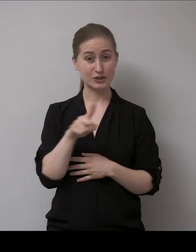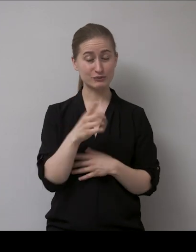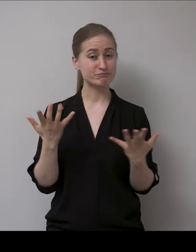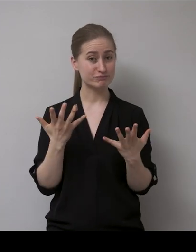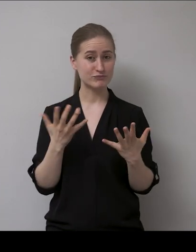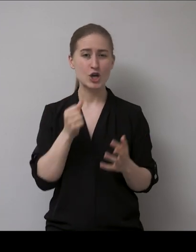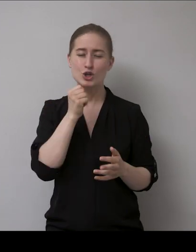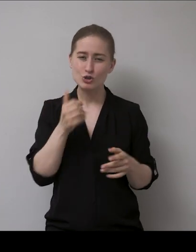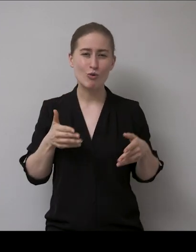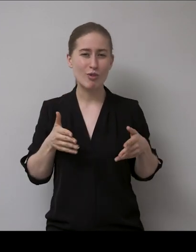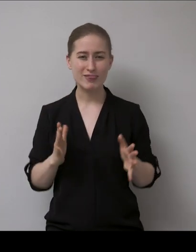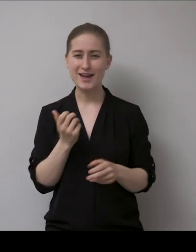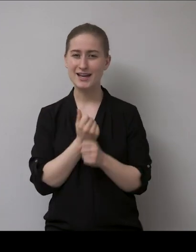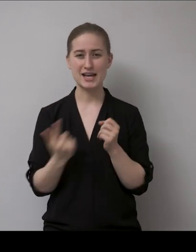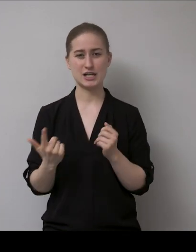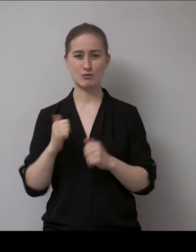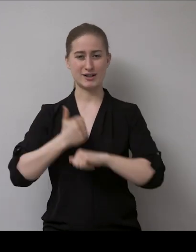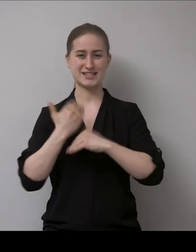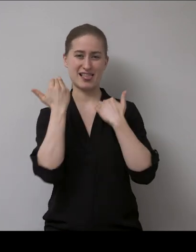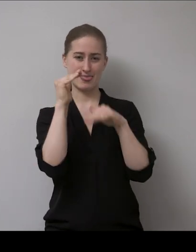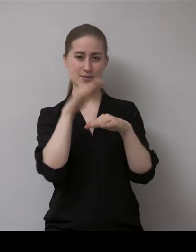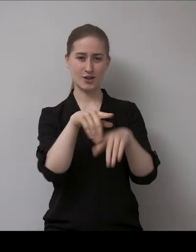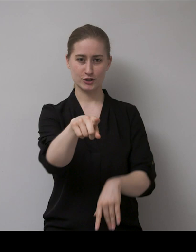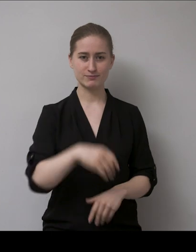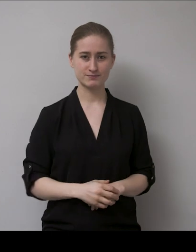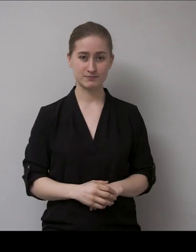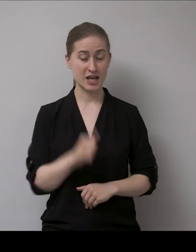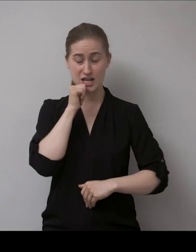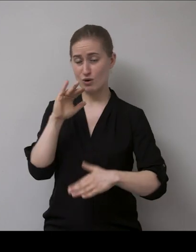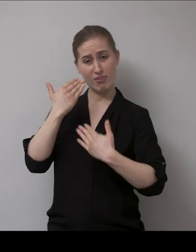Don't let anyone put limits on you, and don't put limits on yourself.